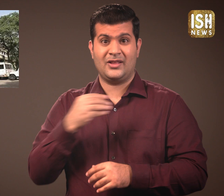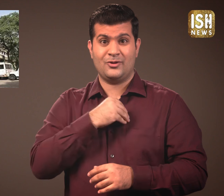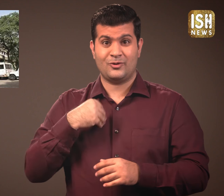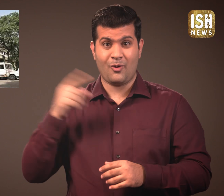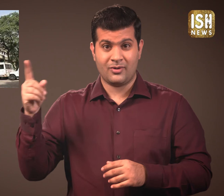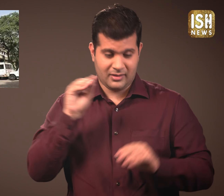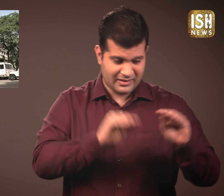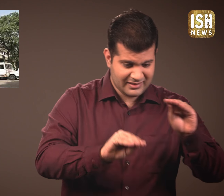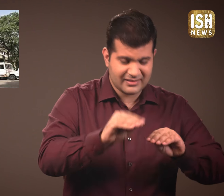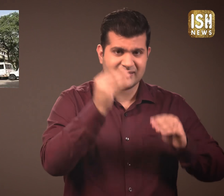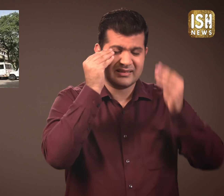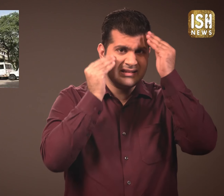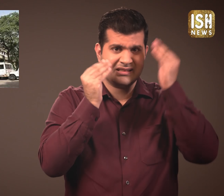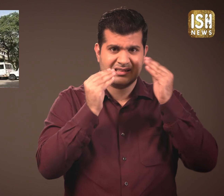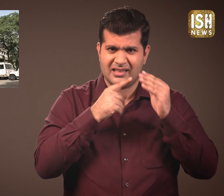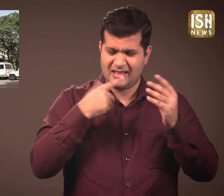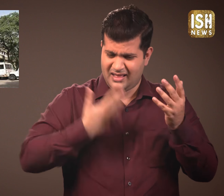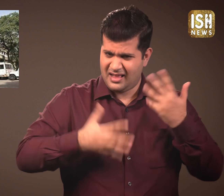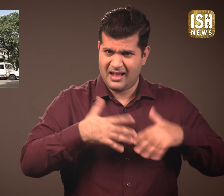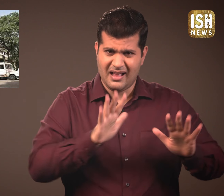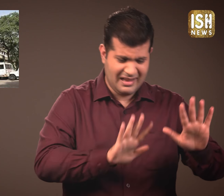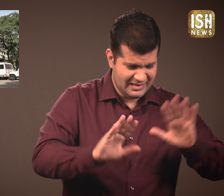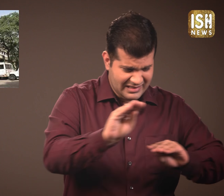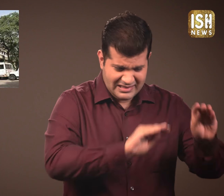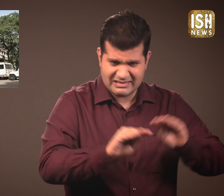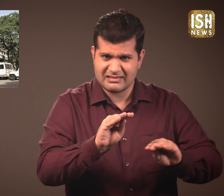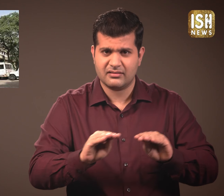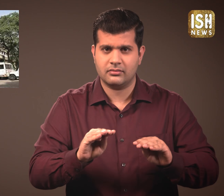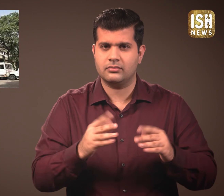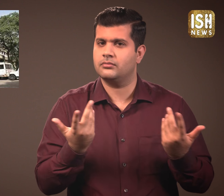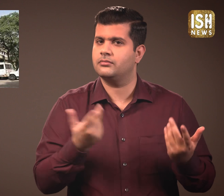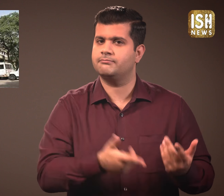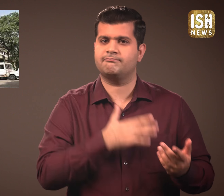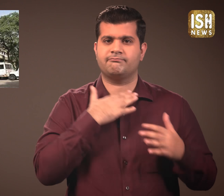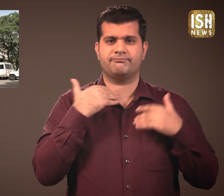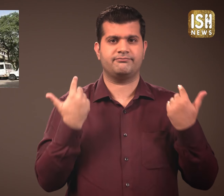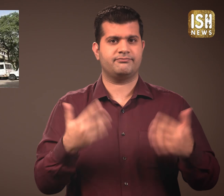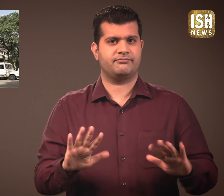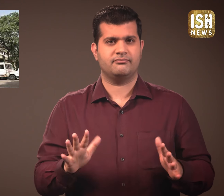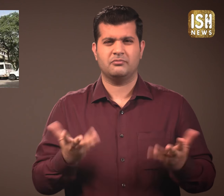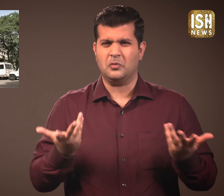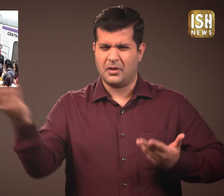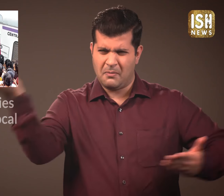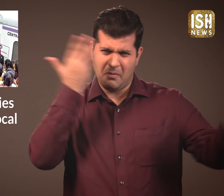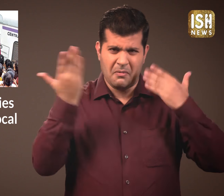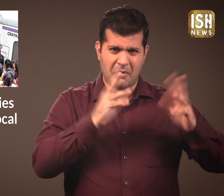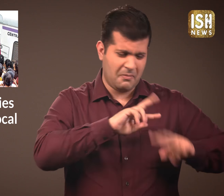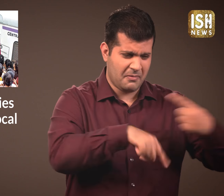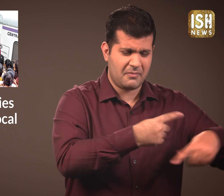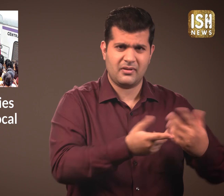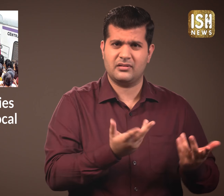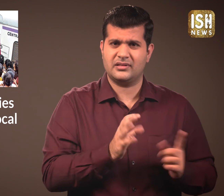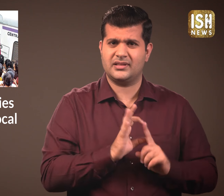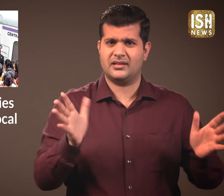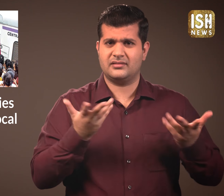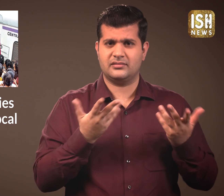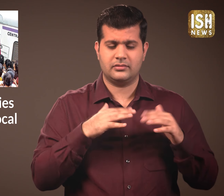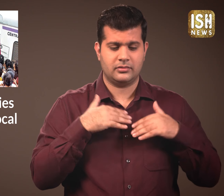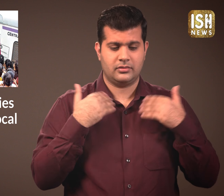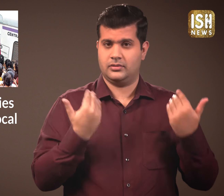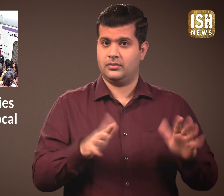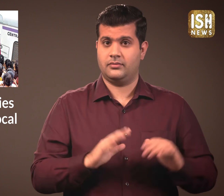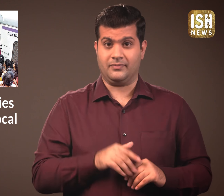The doctors tended to her bleeding injuries. However she died due to her dangerous injuries.